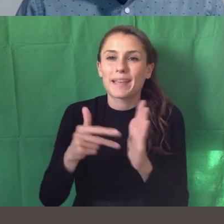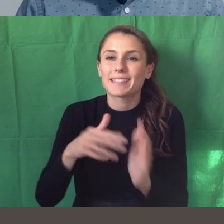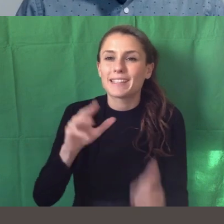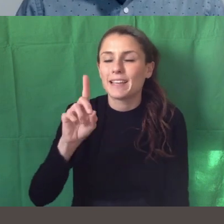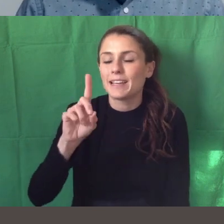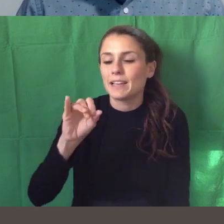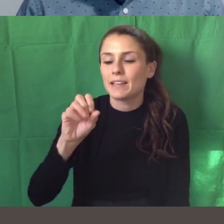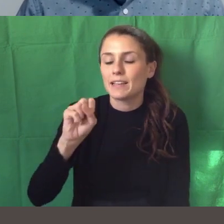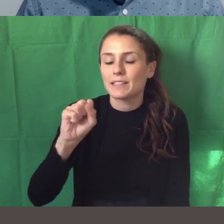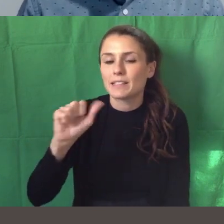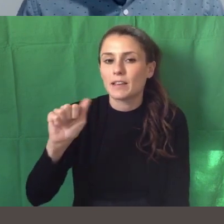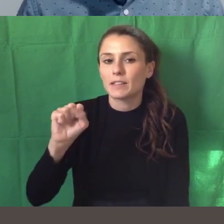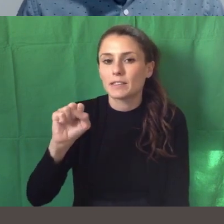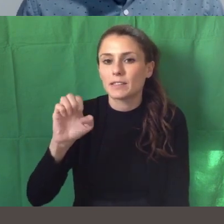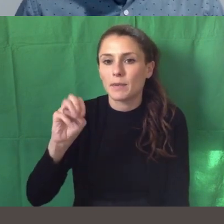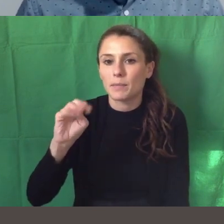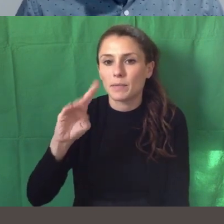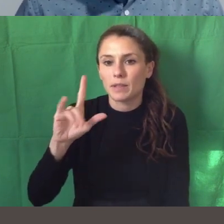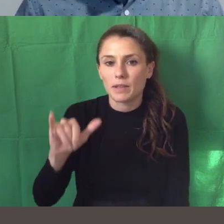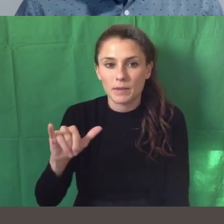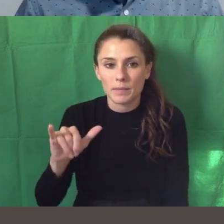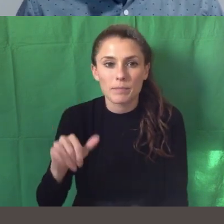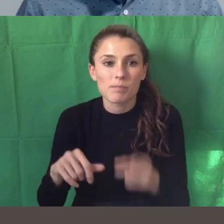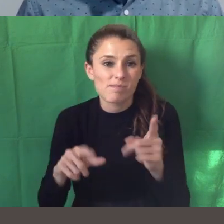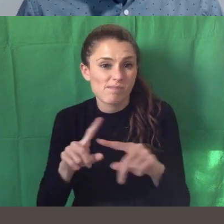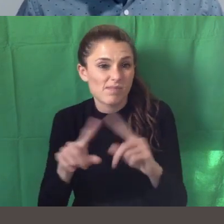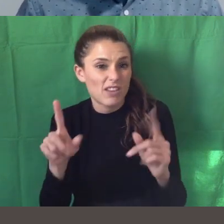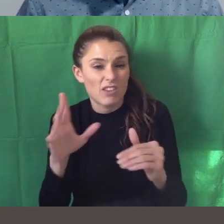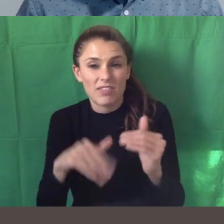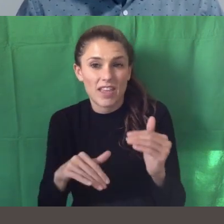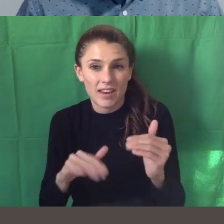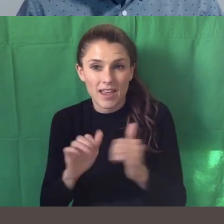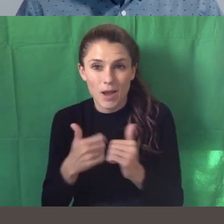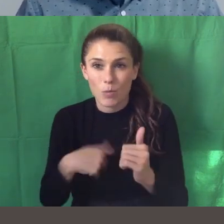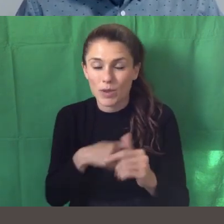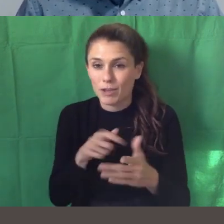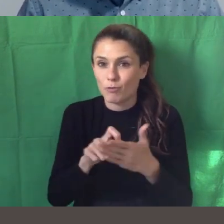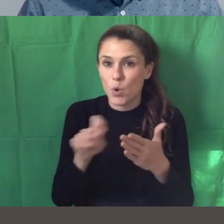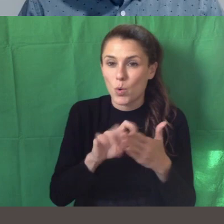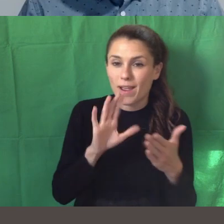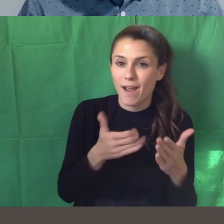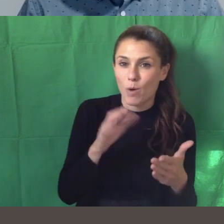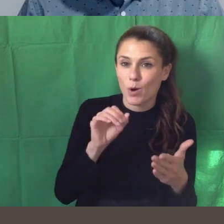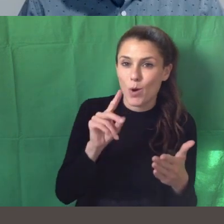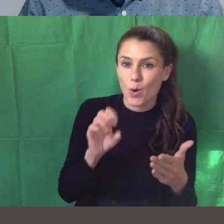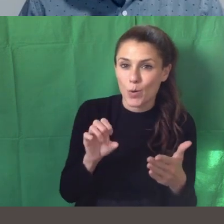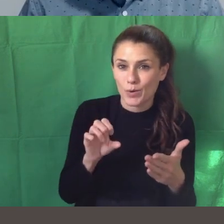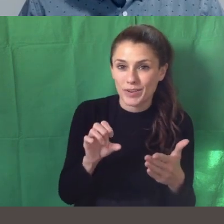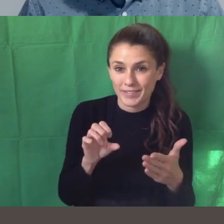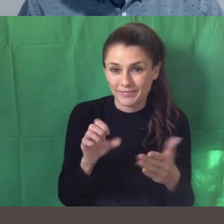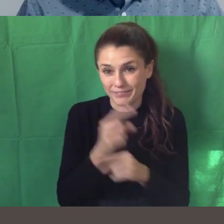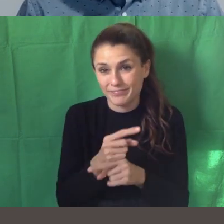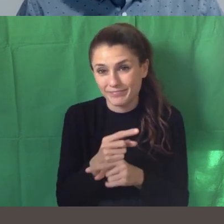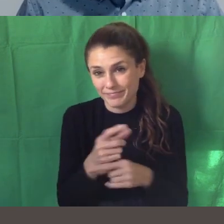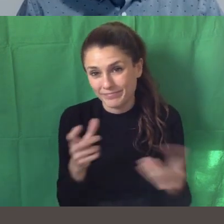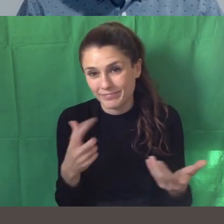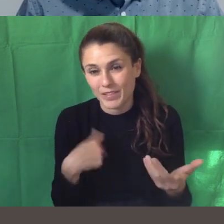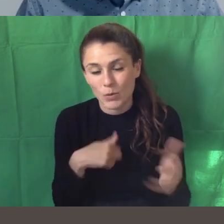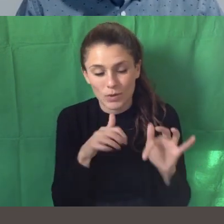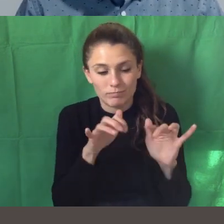You'll notice that the order is rather mixed up from how we wrote our code as a human sort of just writing down syntax.